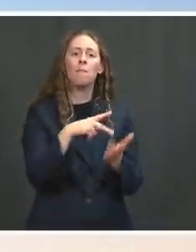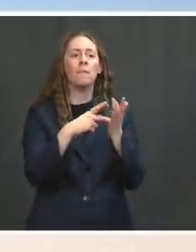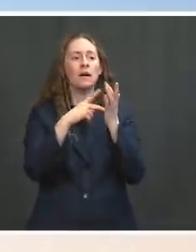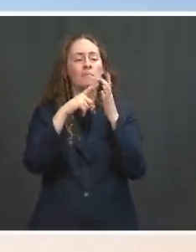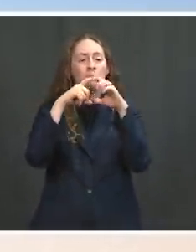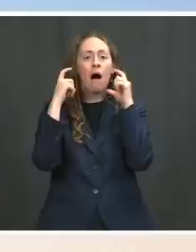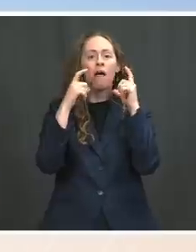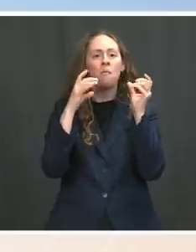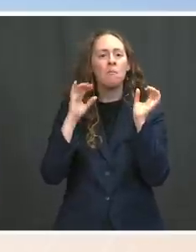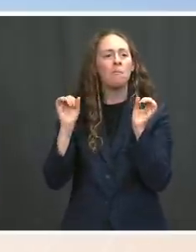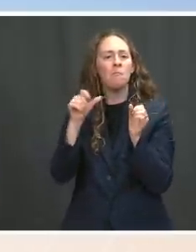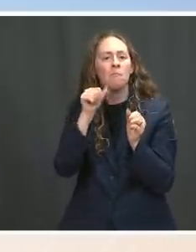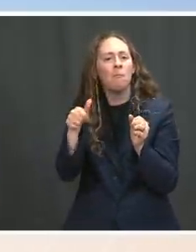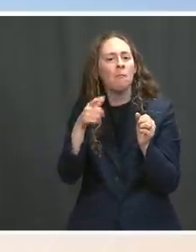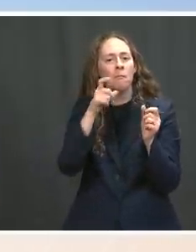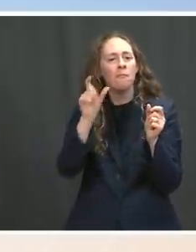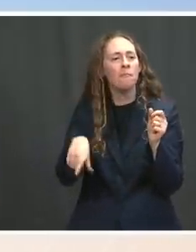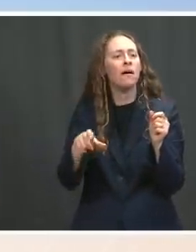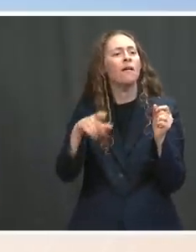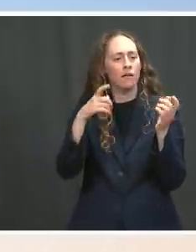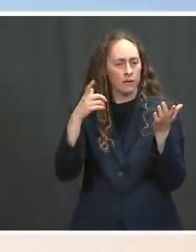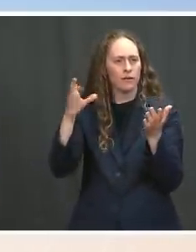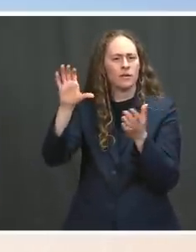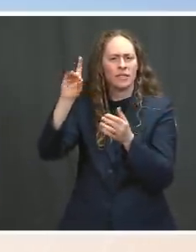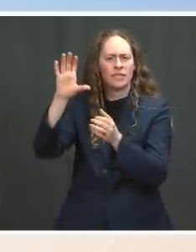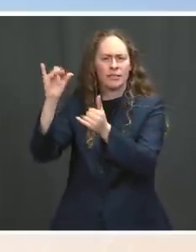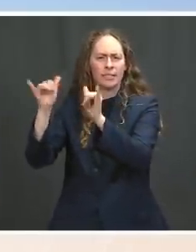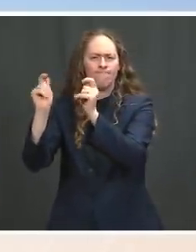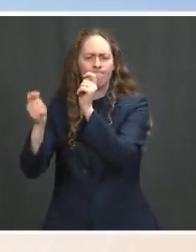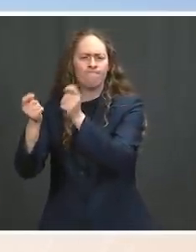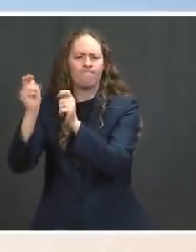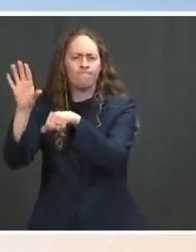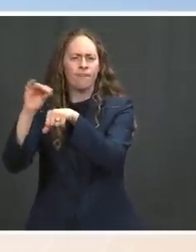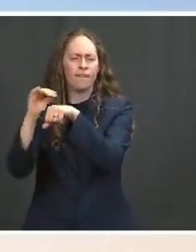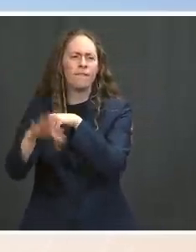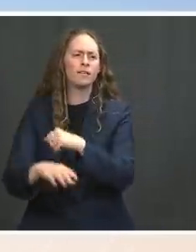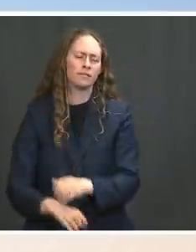and update their guidelines. But our objective is to ensure that the American people